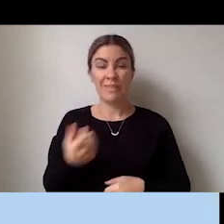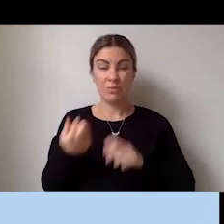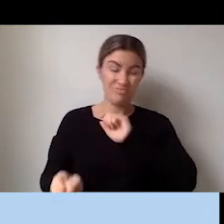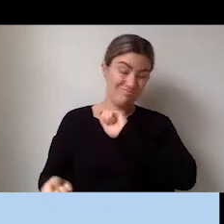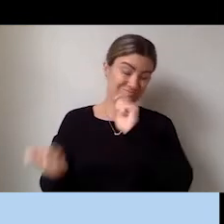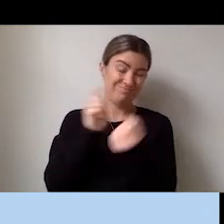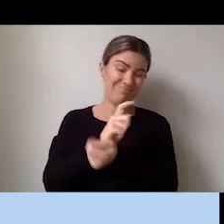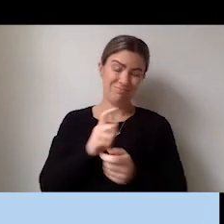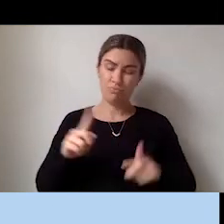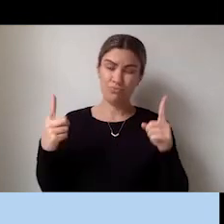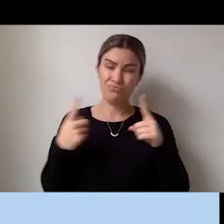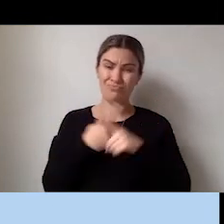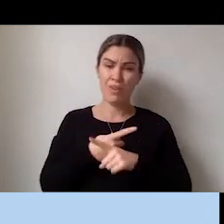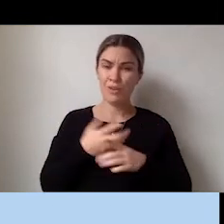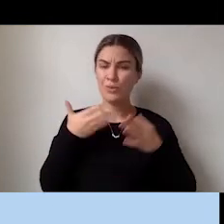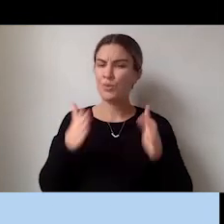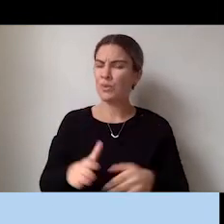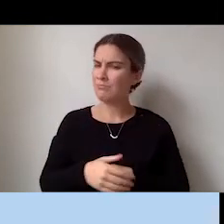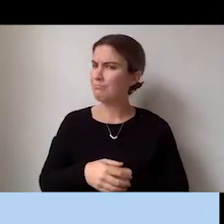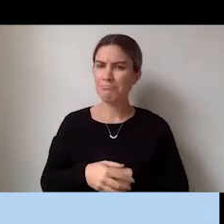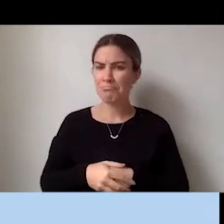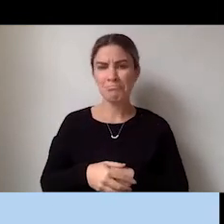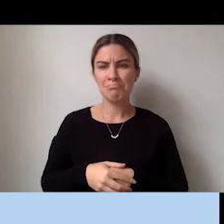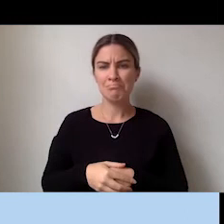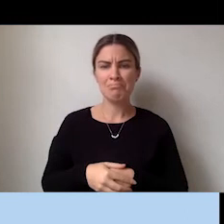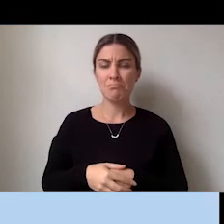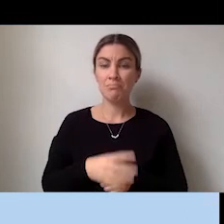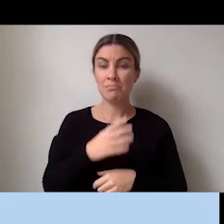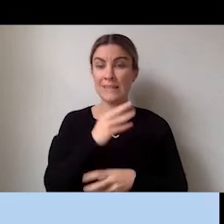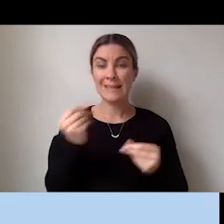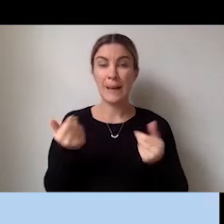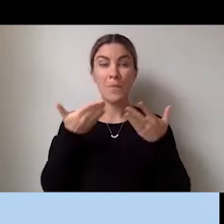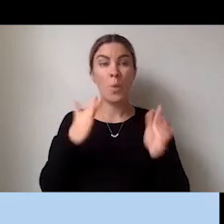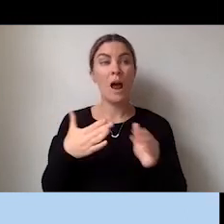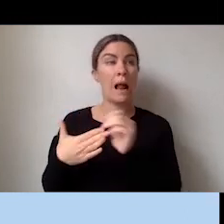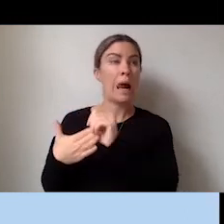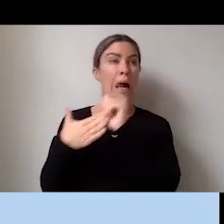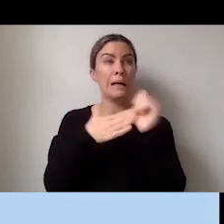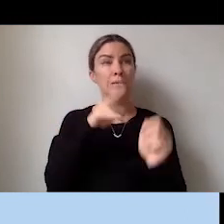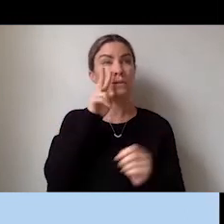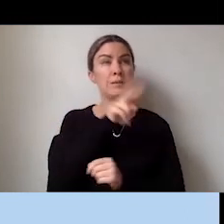ways that I've seen leadership done that are not hierarchical and not